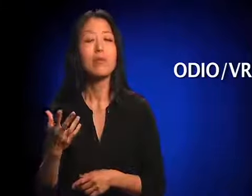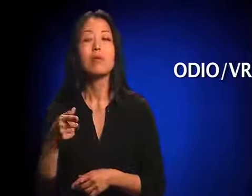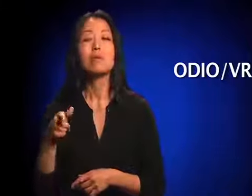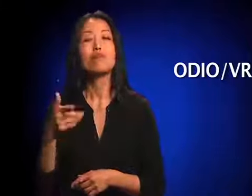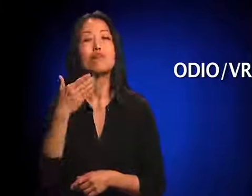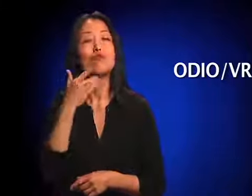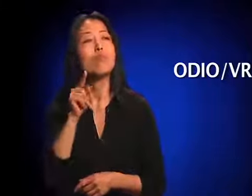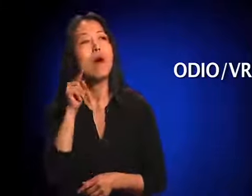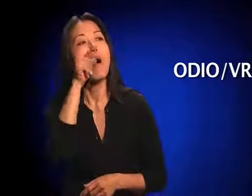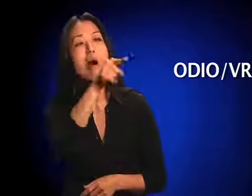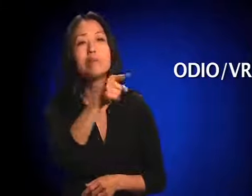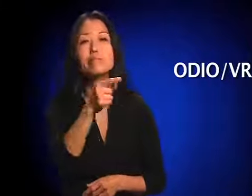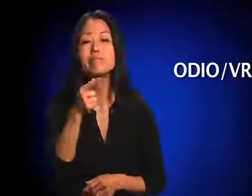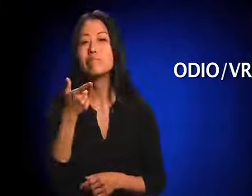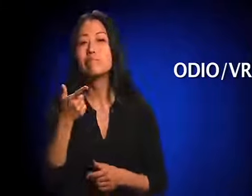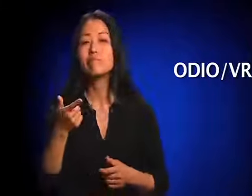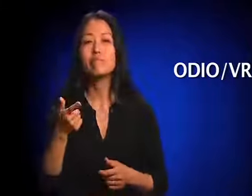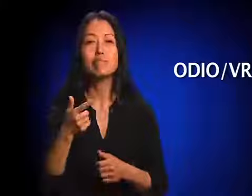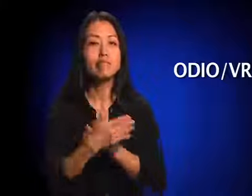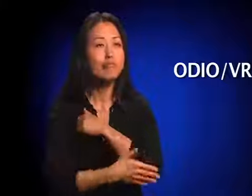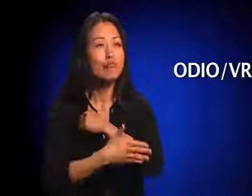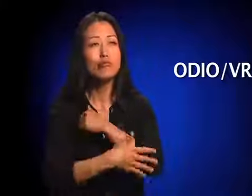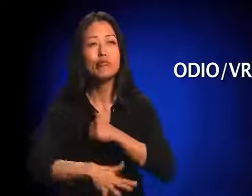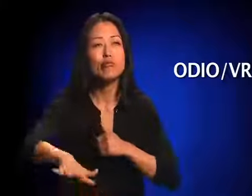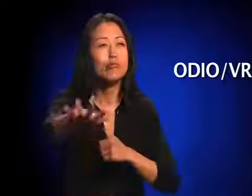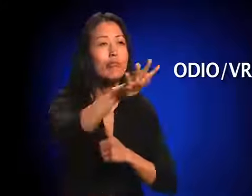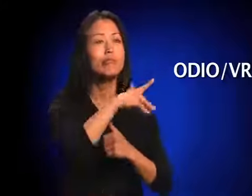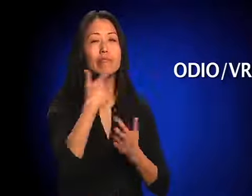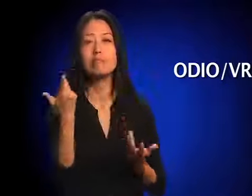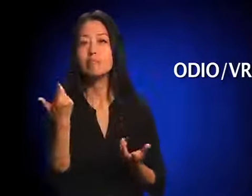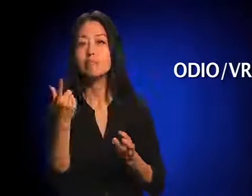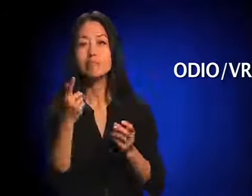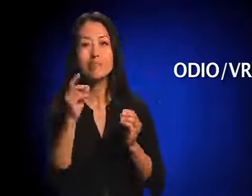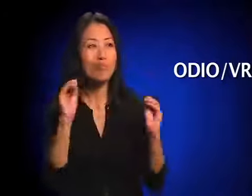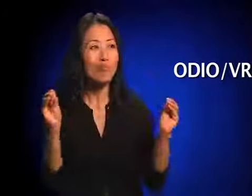ODIO is a good alternative for clinics and hospitals in remote areas